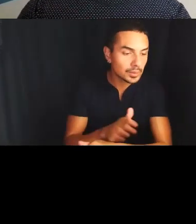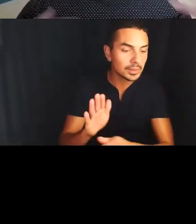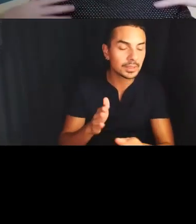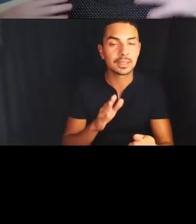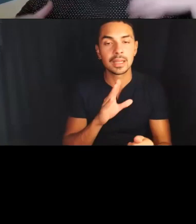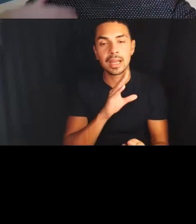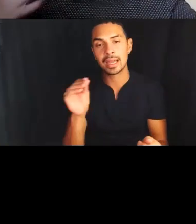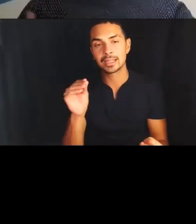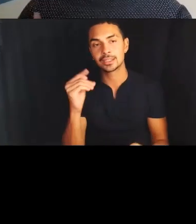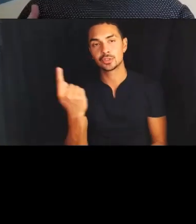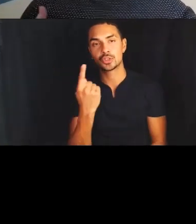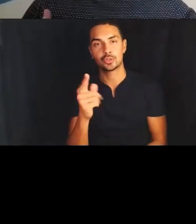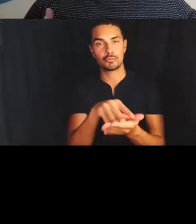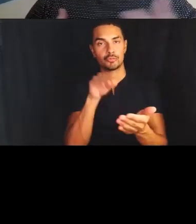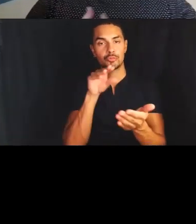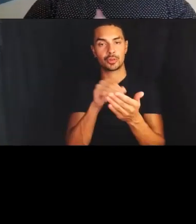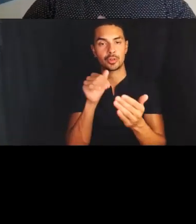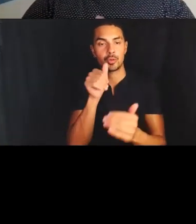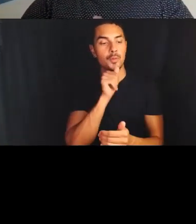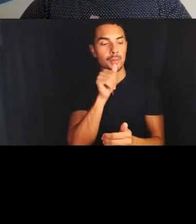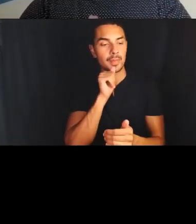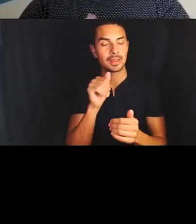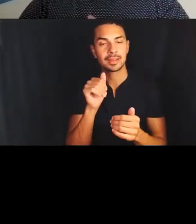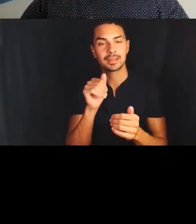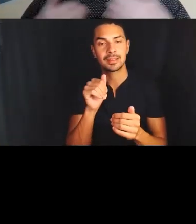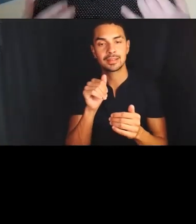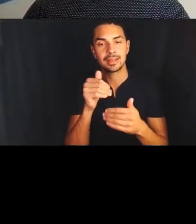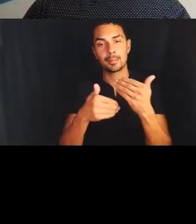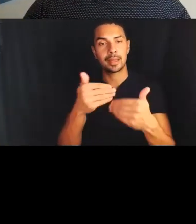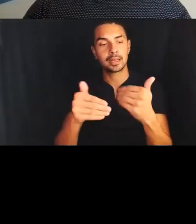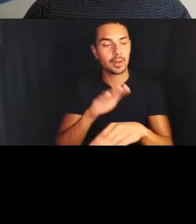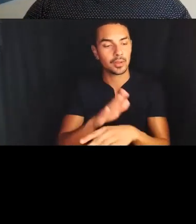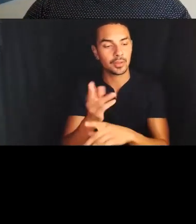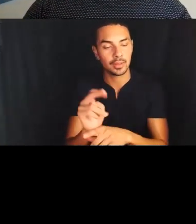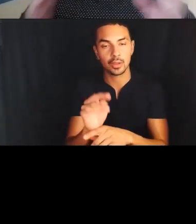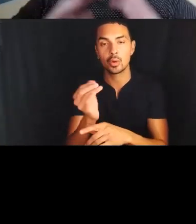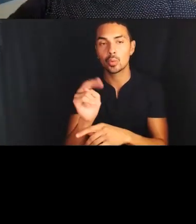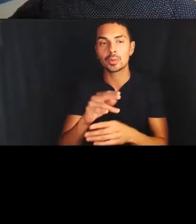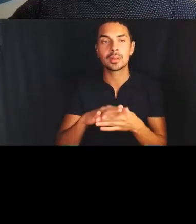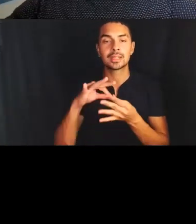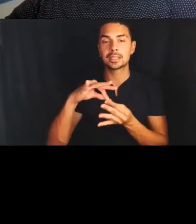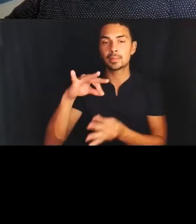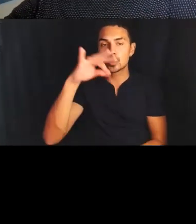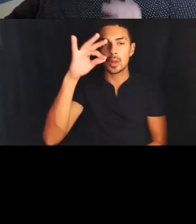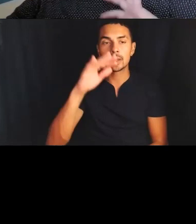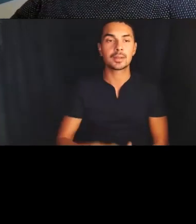just learning coping mechanisms on their own, spirituality, touching the ground,